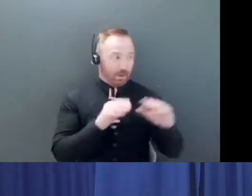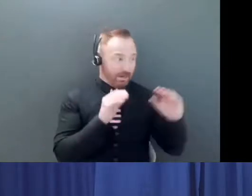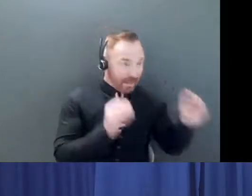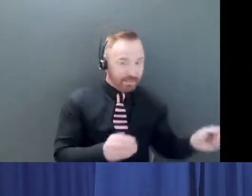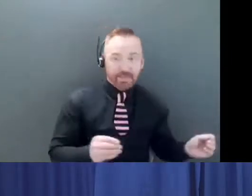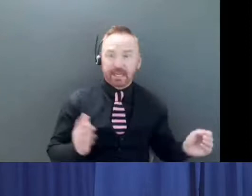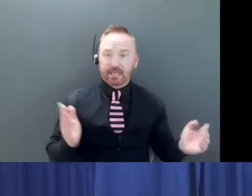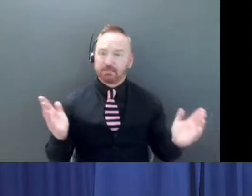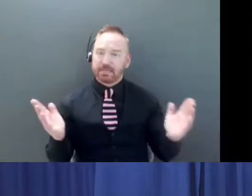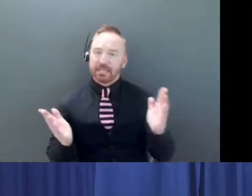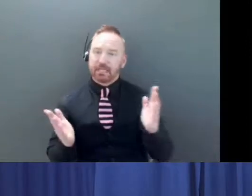own risk assessment and being